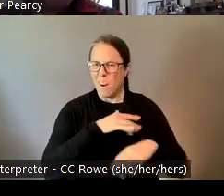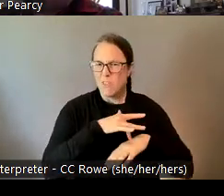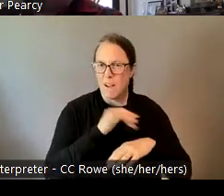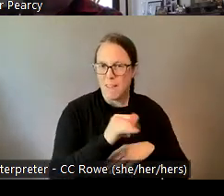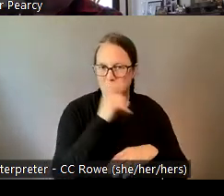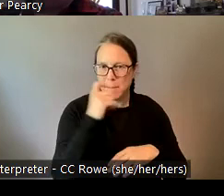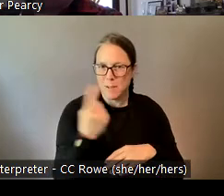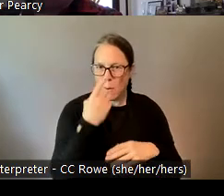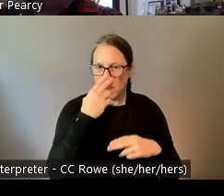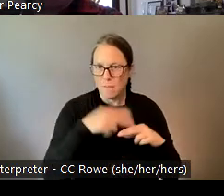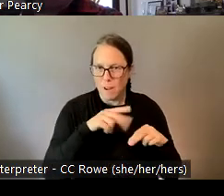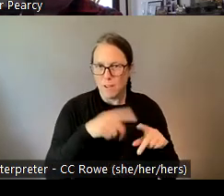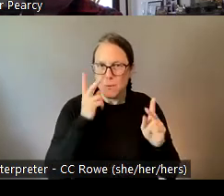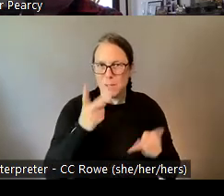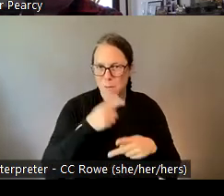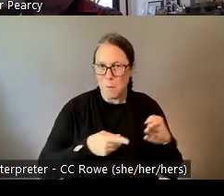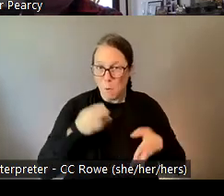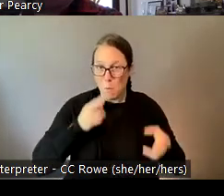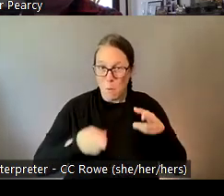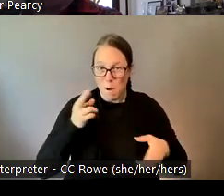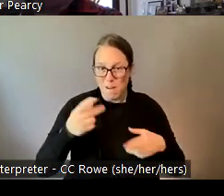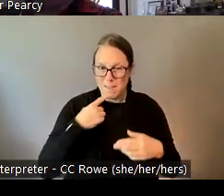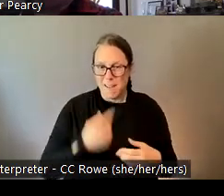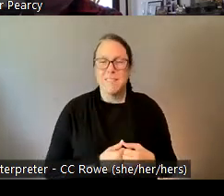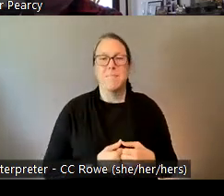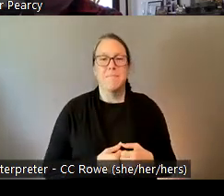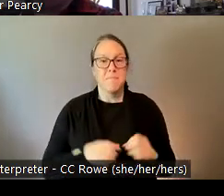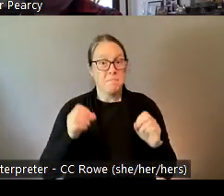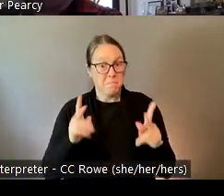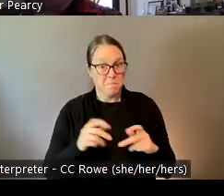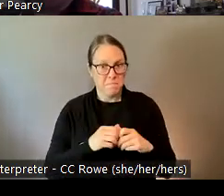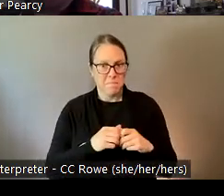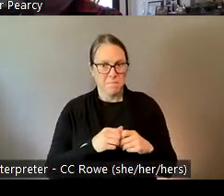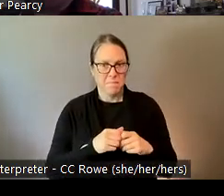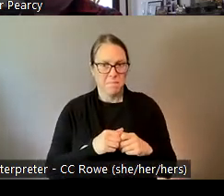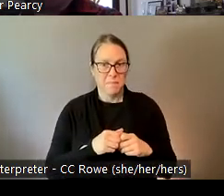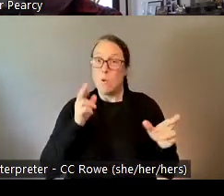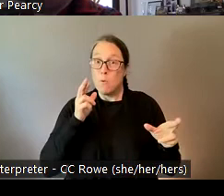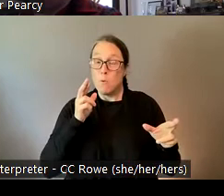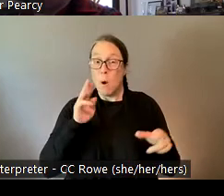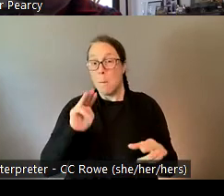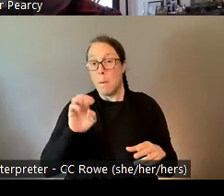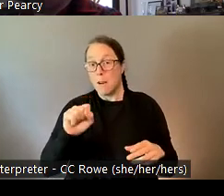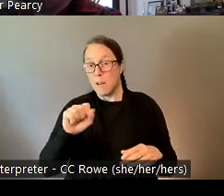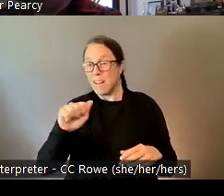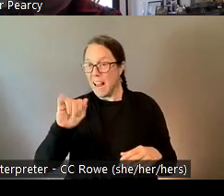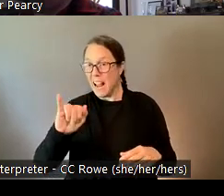We love the robot brain. So the Microsoft AI gave us a building